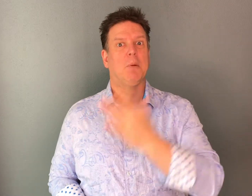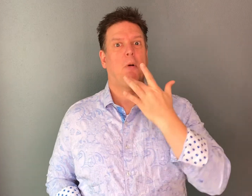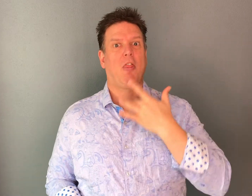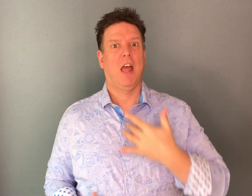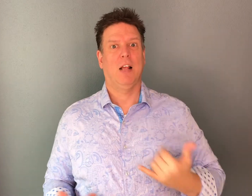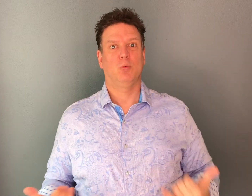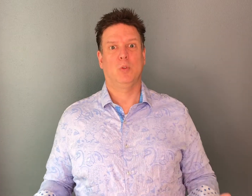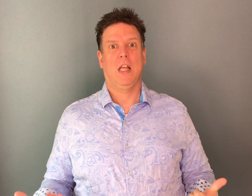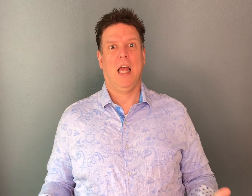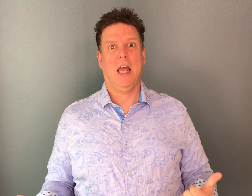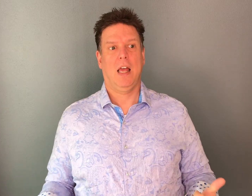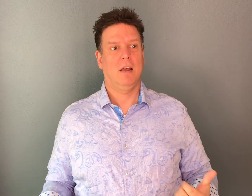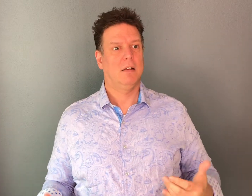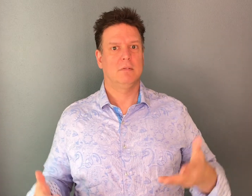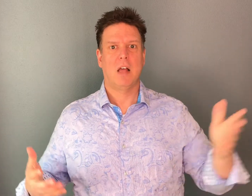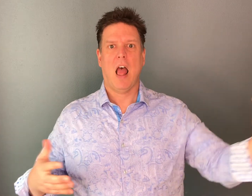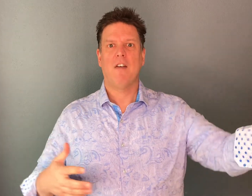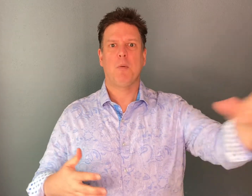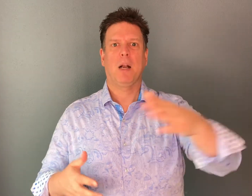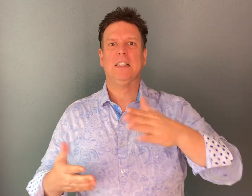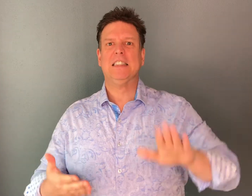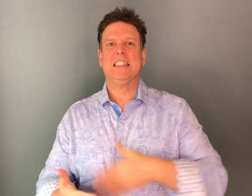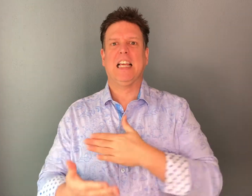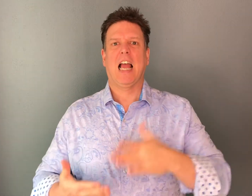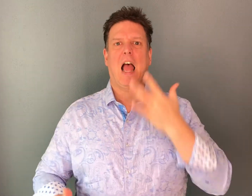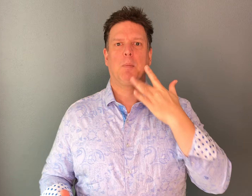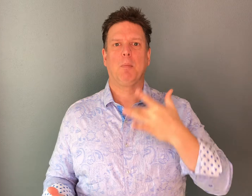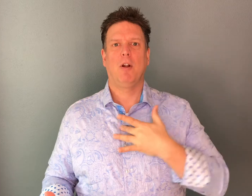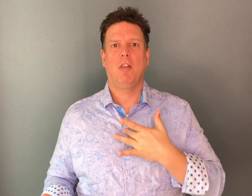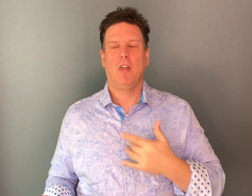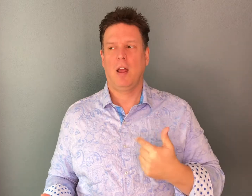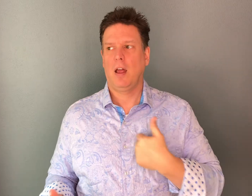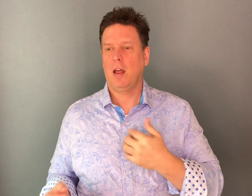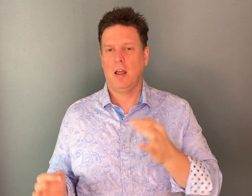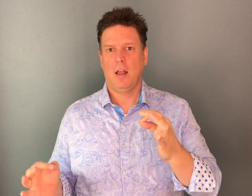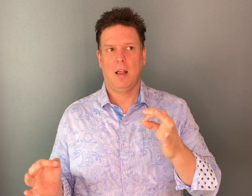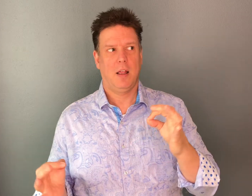that my name was Jim and that it was my birthday and everyone started singing